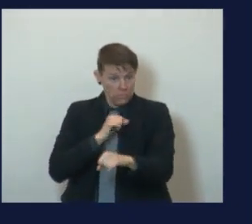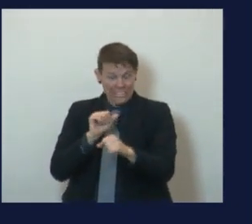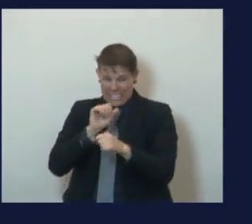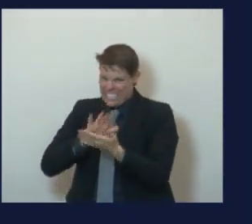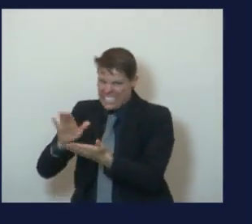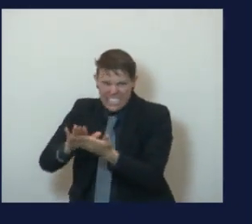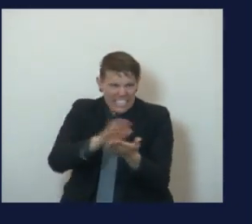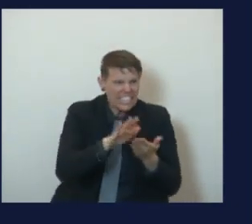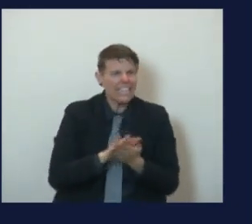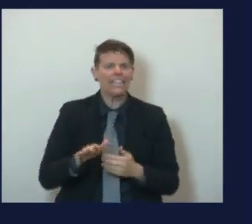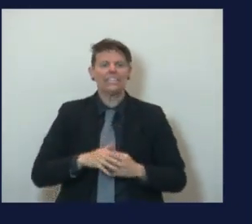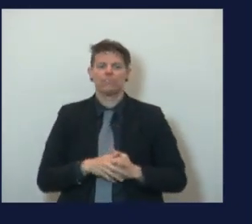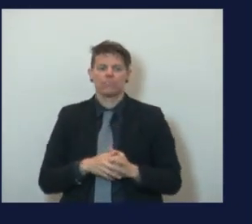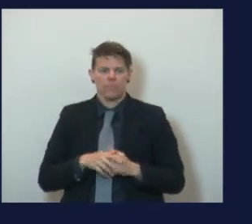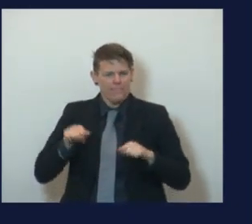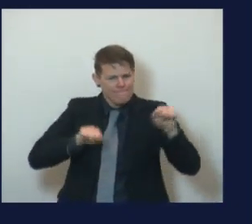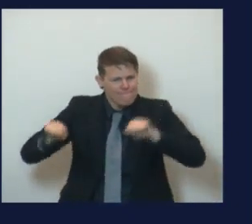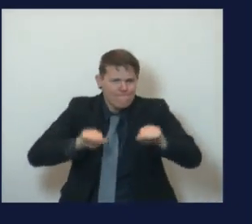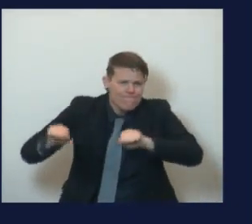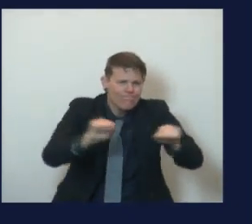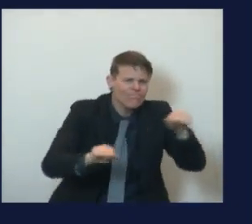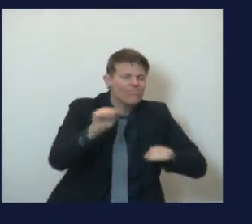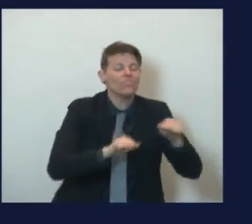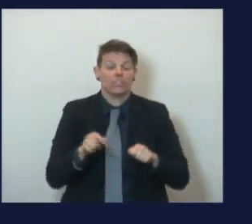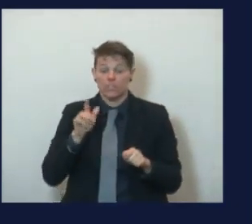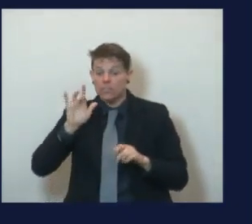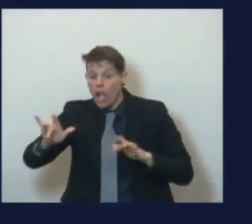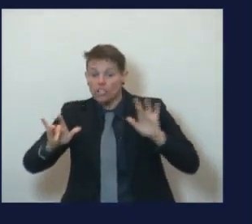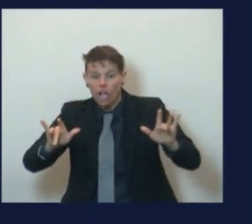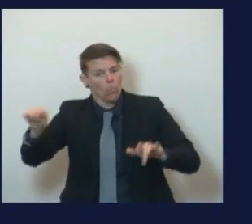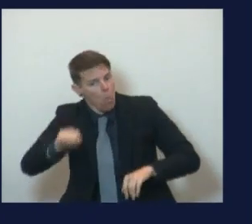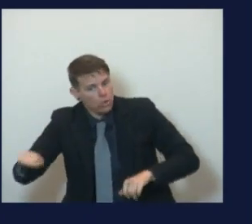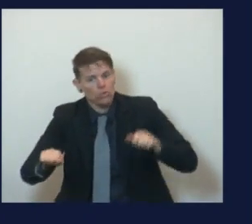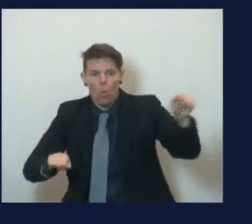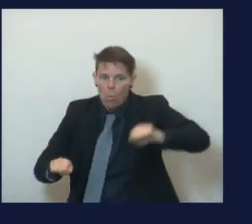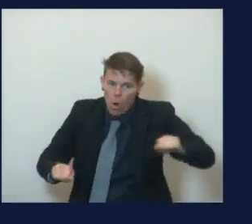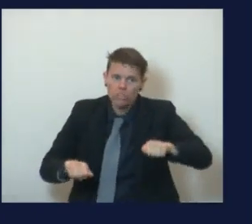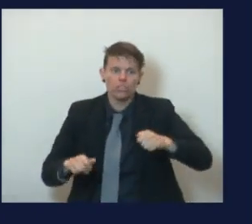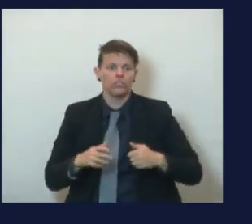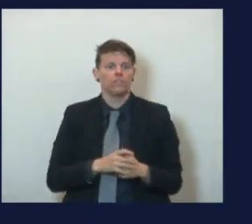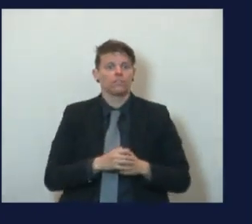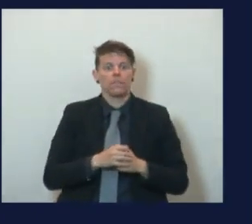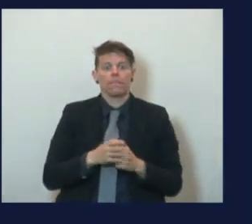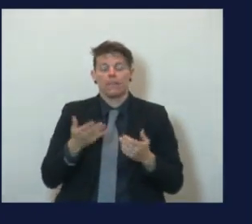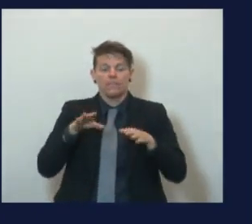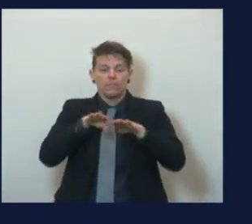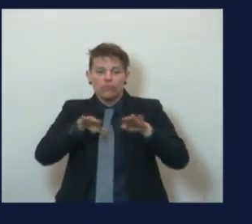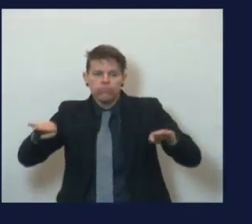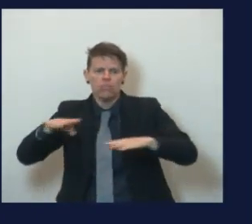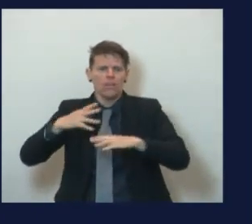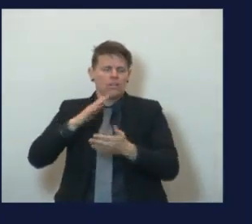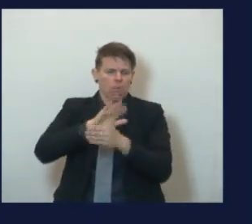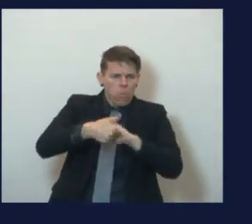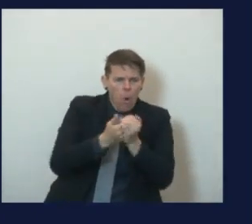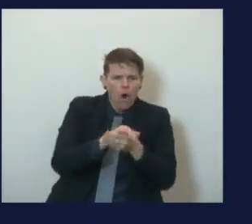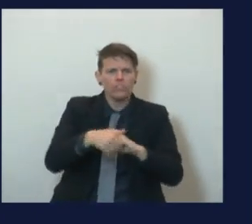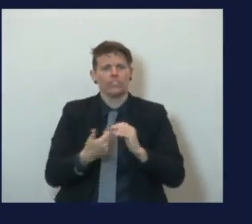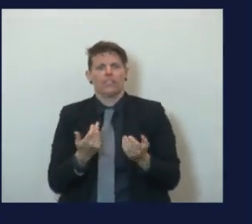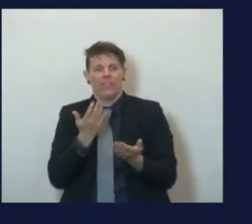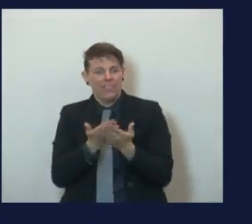ABOUT IT WE CAN ALL DO BETTER. I CAN DO BETTER. YOU NEED TO CLEAN AND DISINFECT FREQUENTLY TOUCHED OBJECTS.